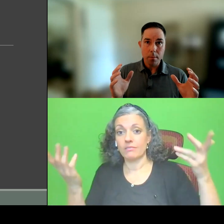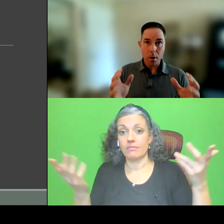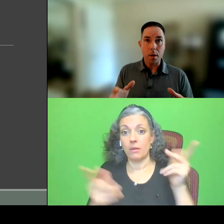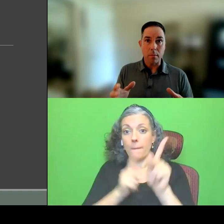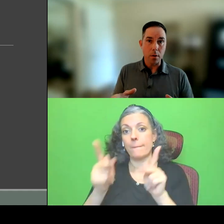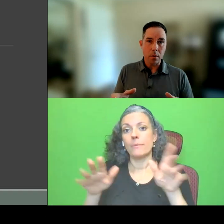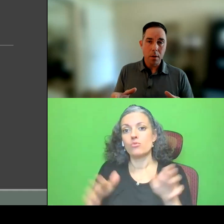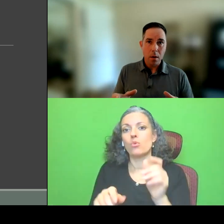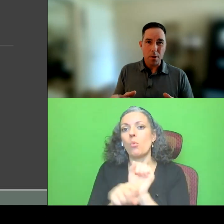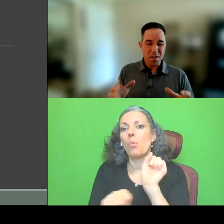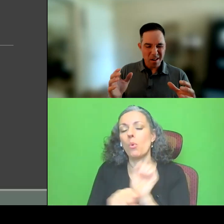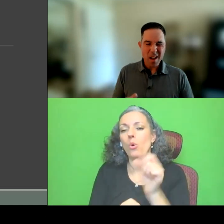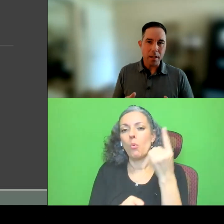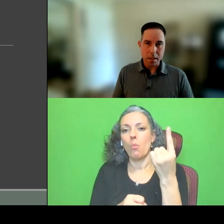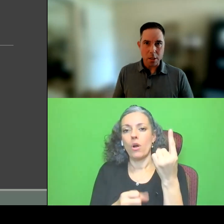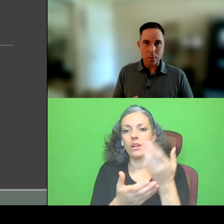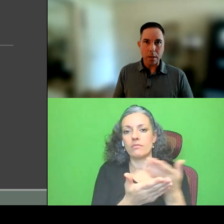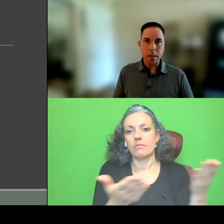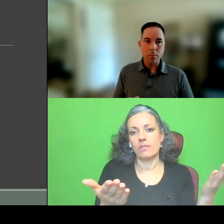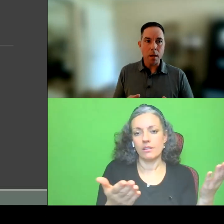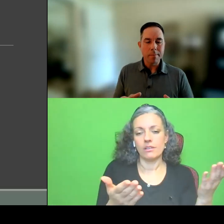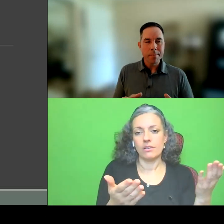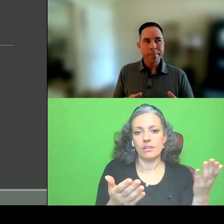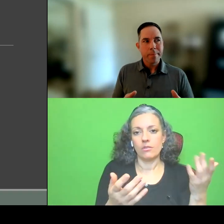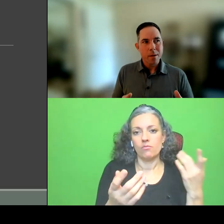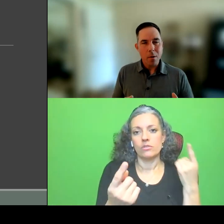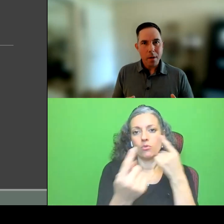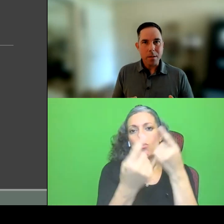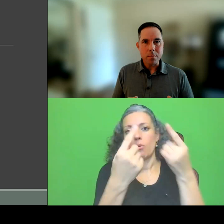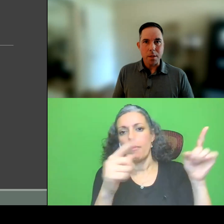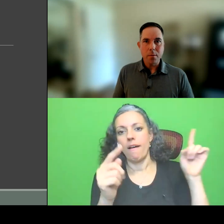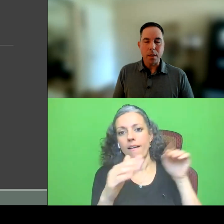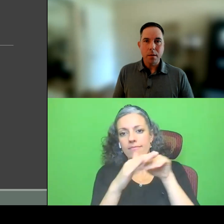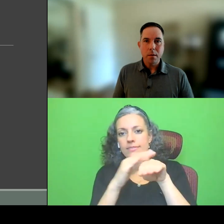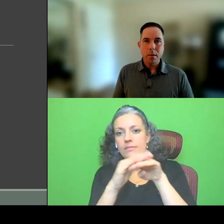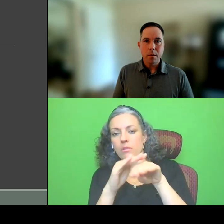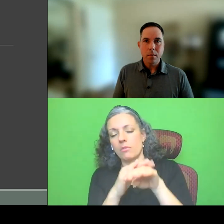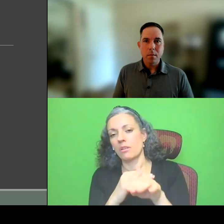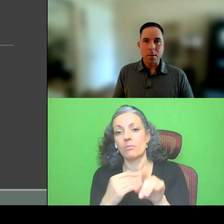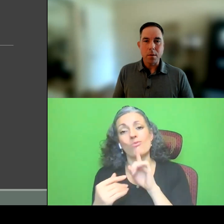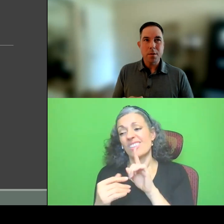product vertical are just nailing accessibility, but no one else is really doing it.